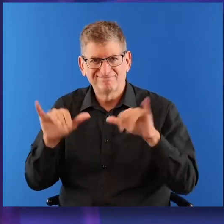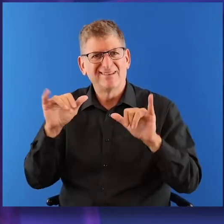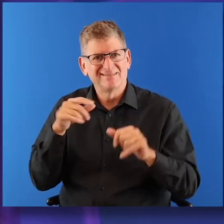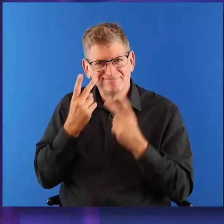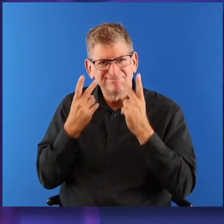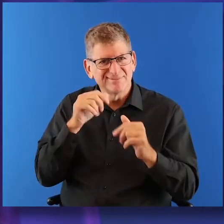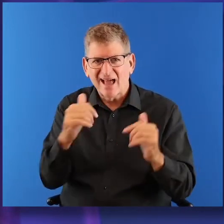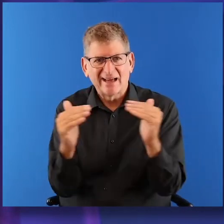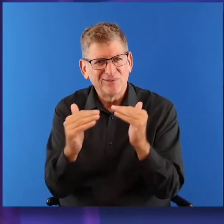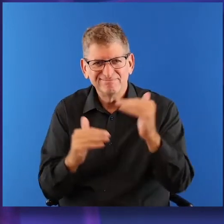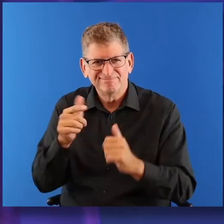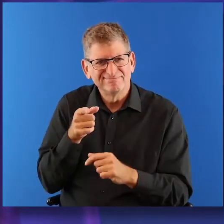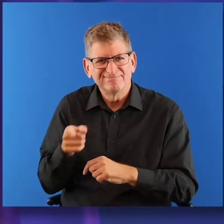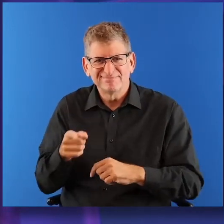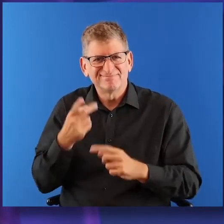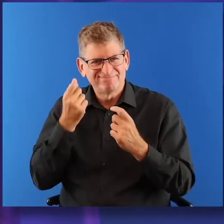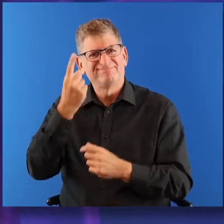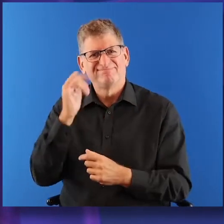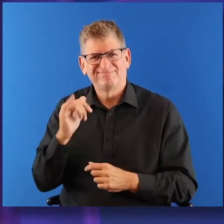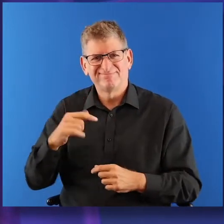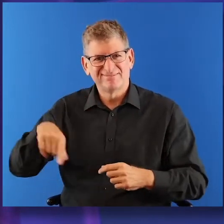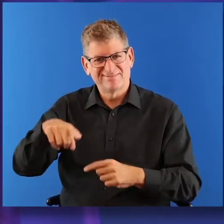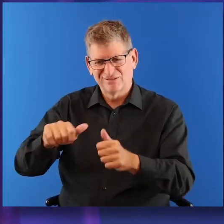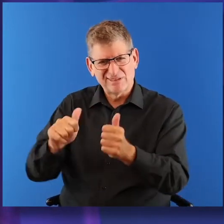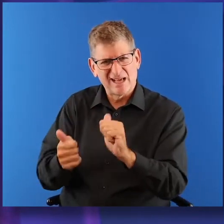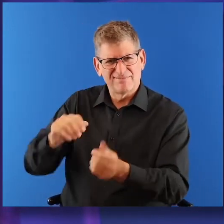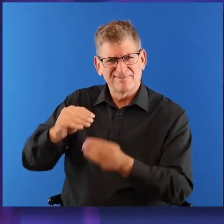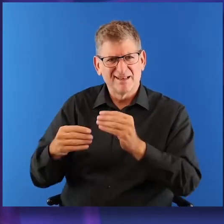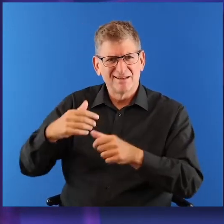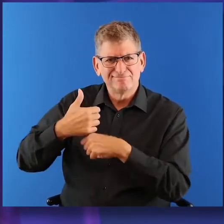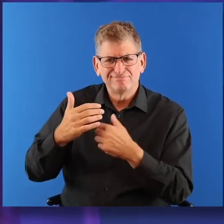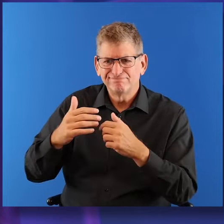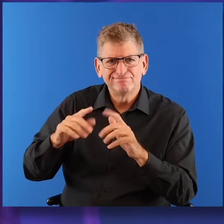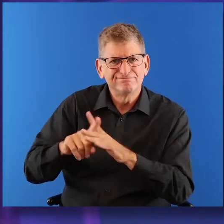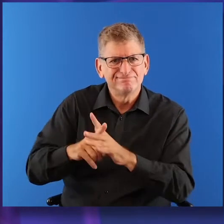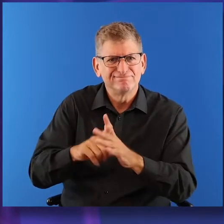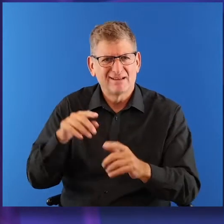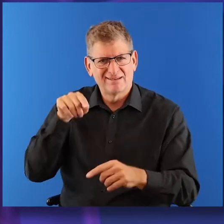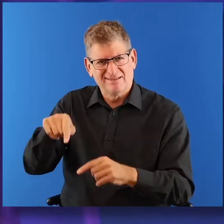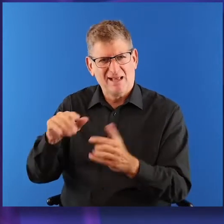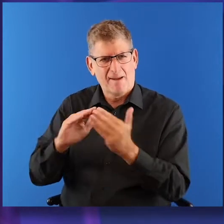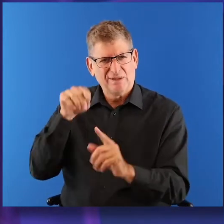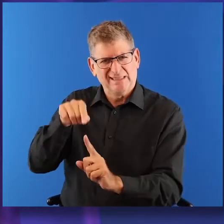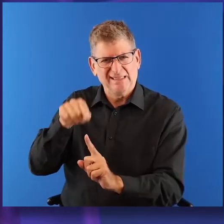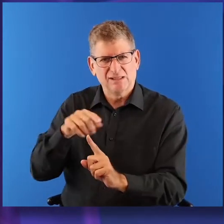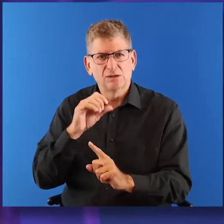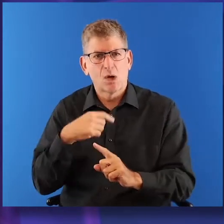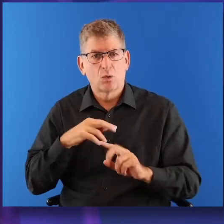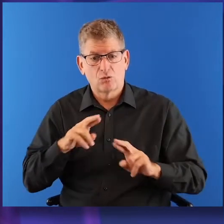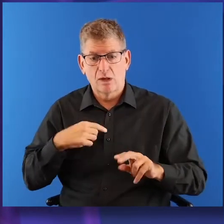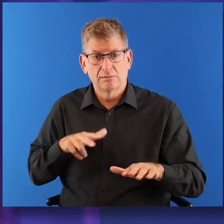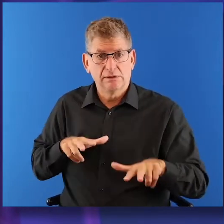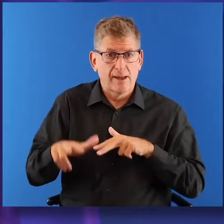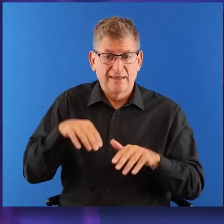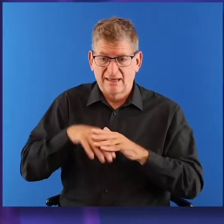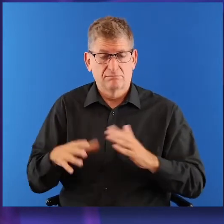we quickly realized that, this isn't a virus interfacing with individuals at a single point in time.